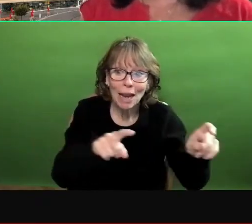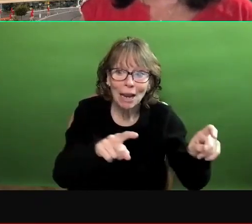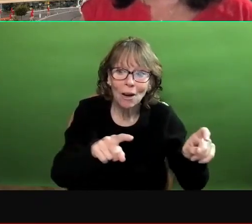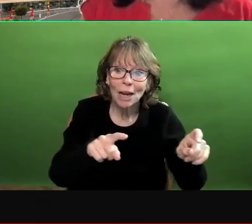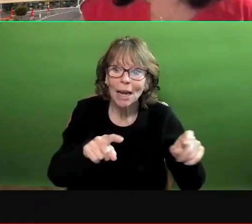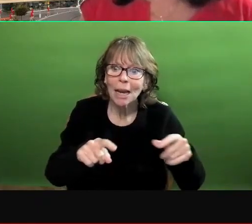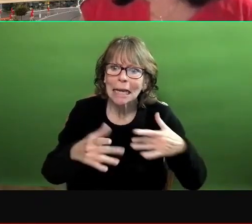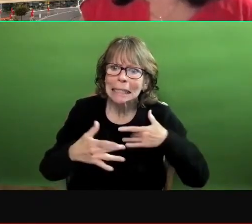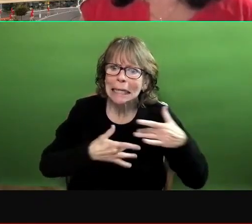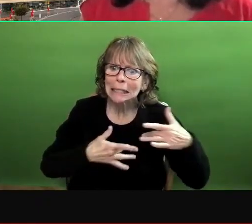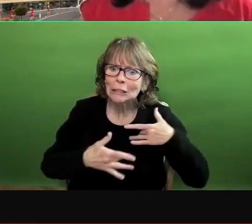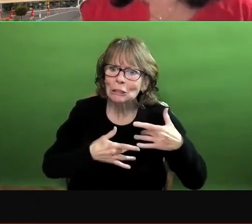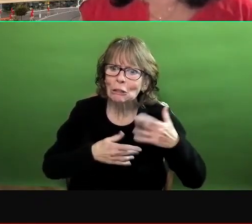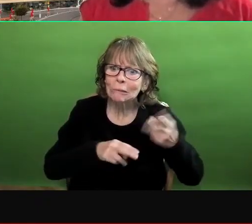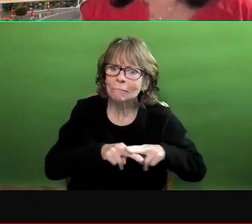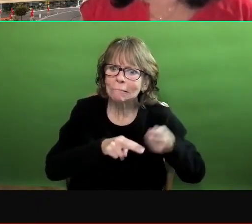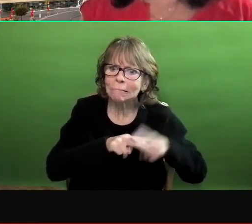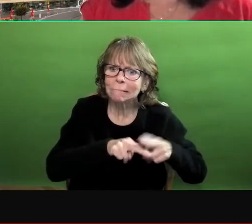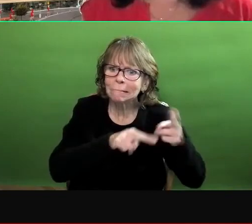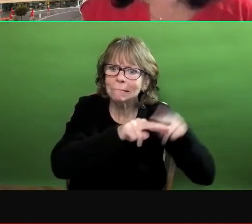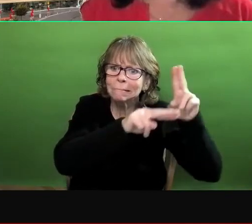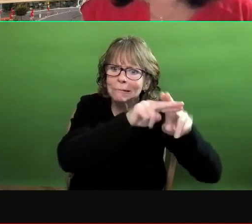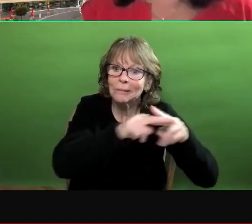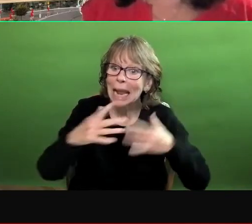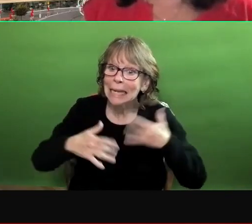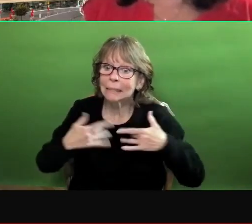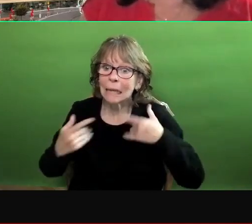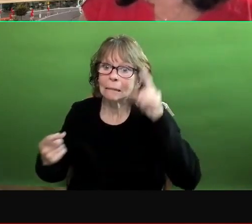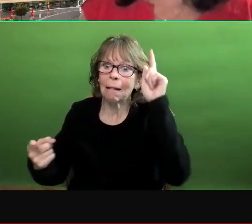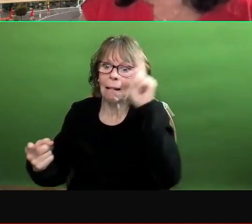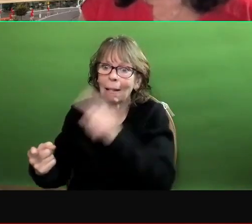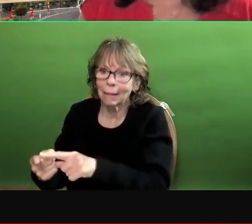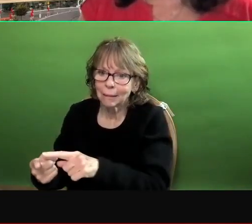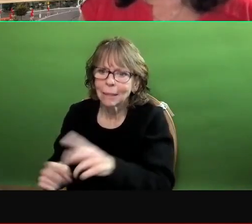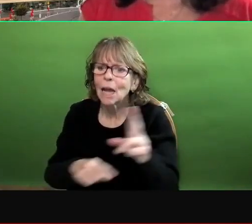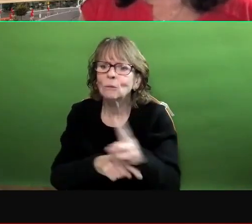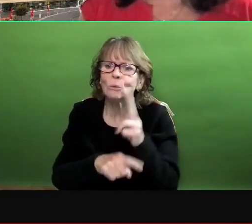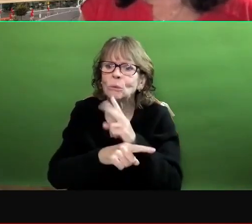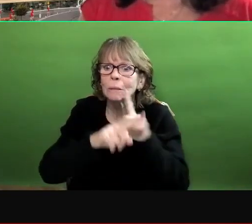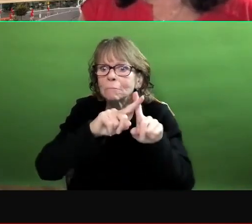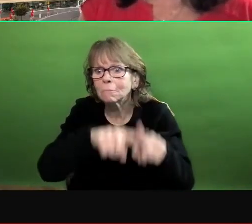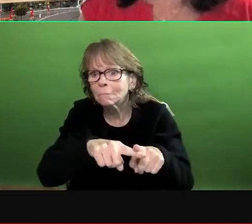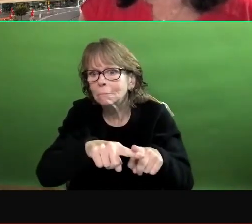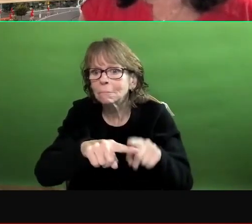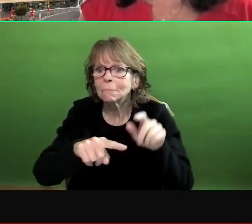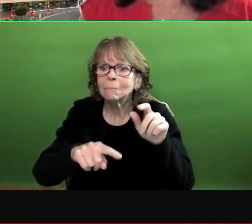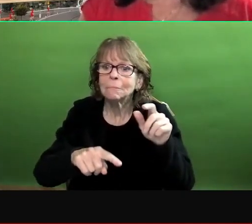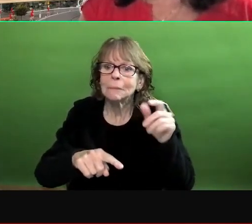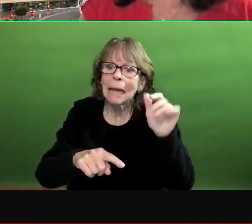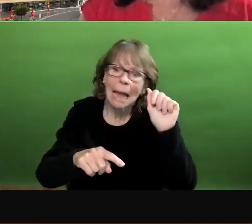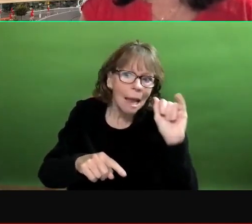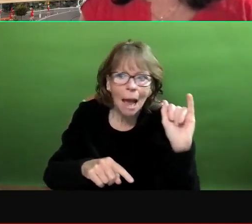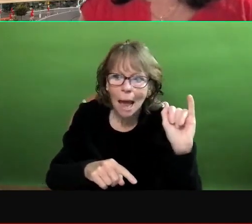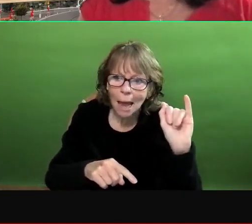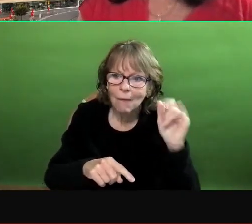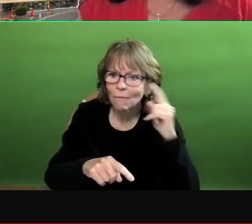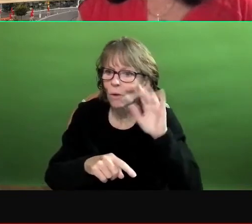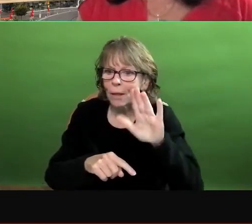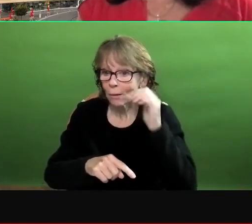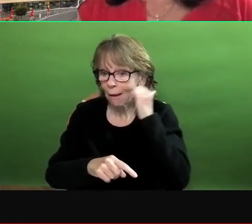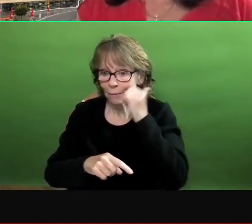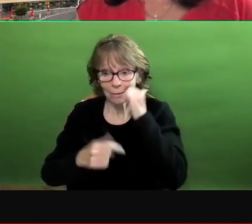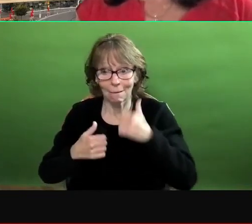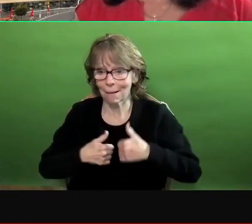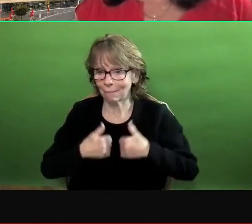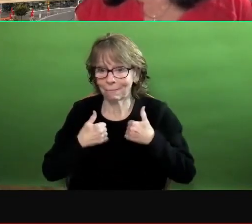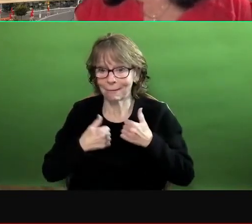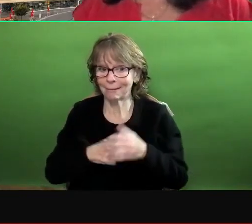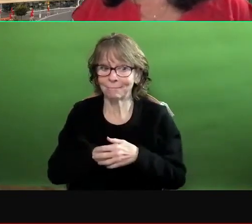about the use of artificial intelligence in daily life. And none of this kinda factors